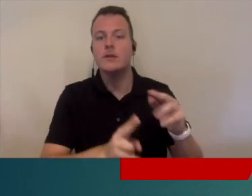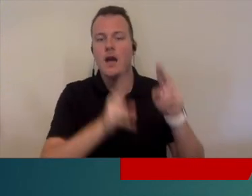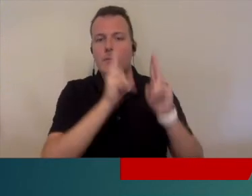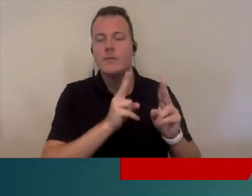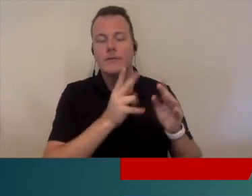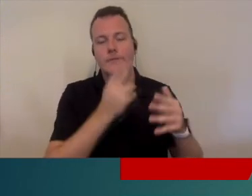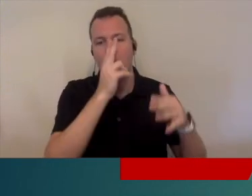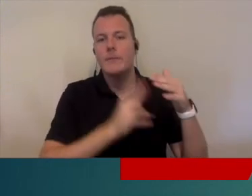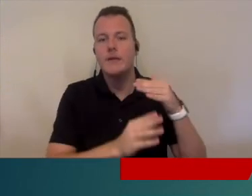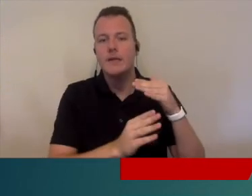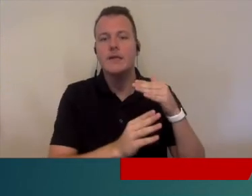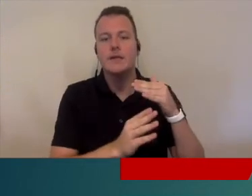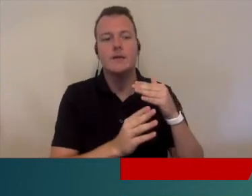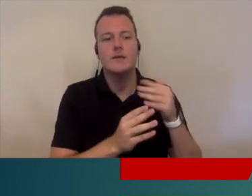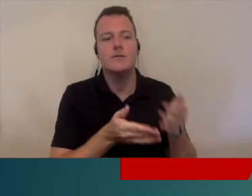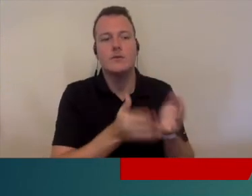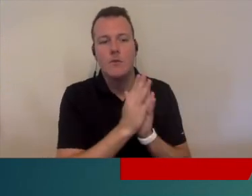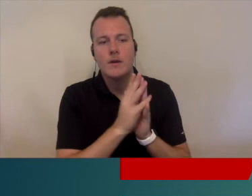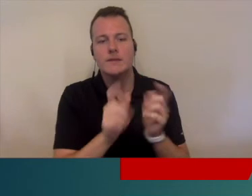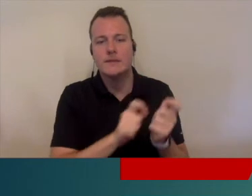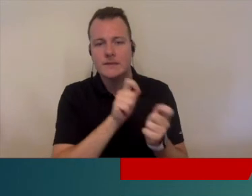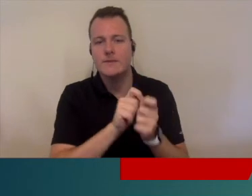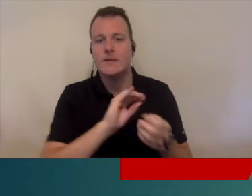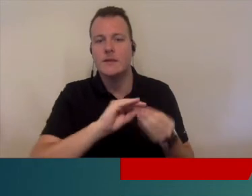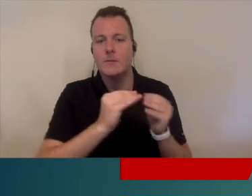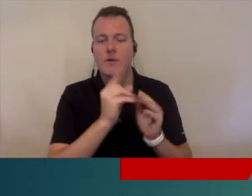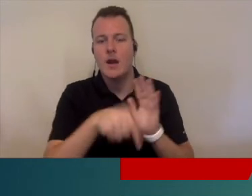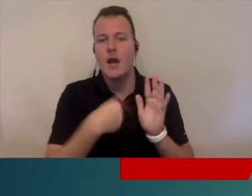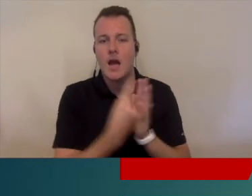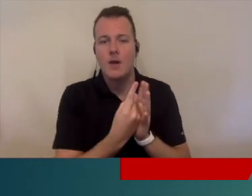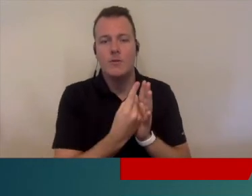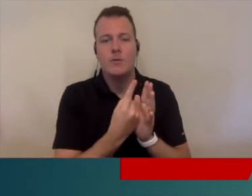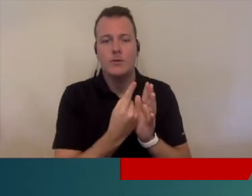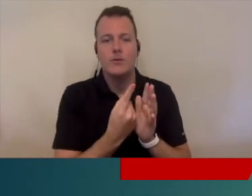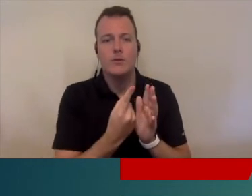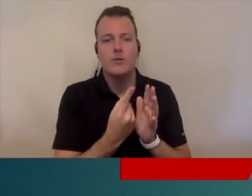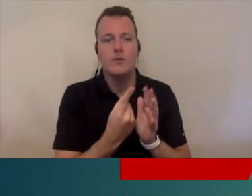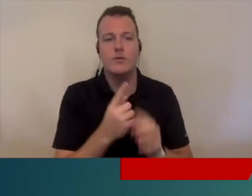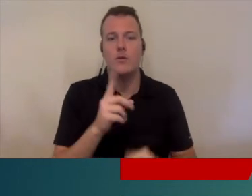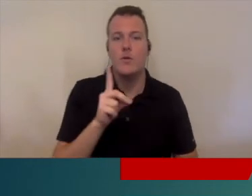I be paid X amount of dollars per hour,' as opposed to what she- what I had